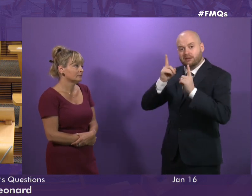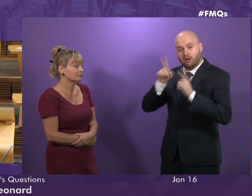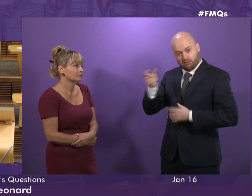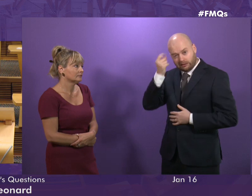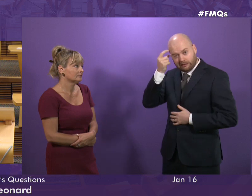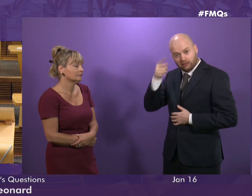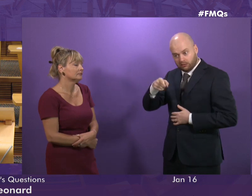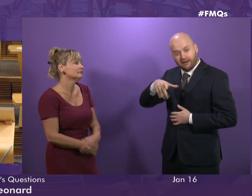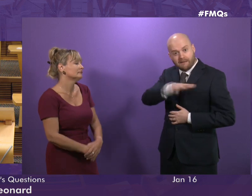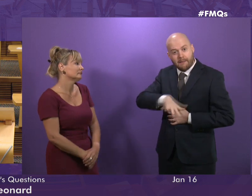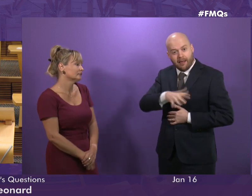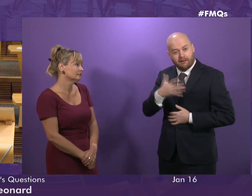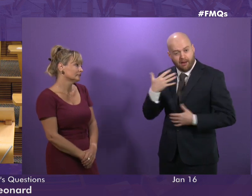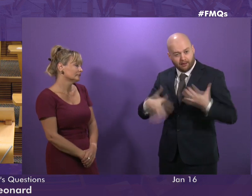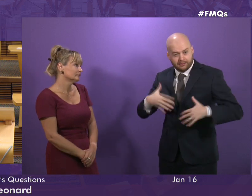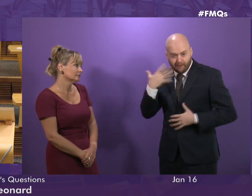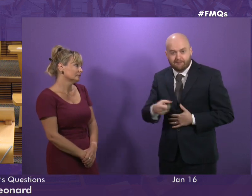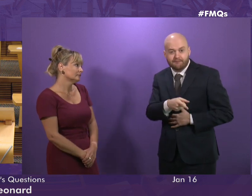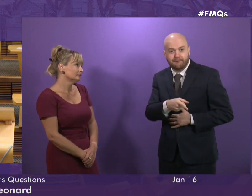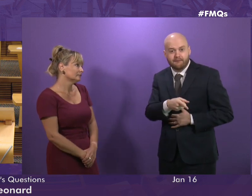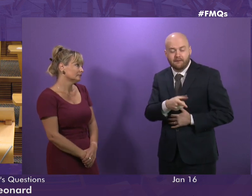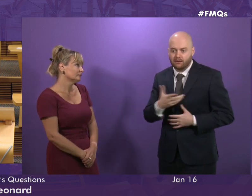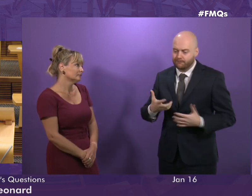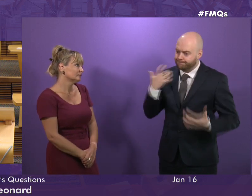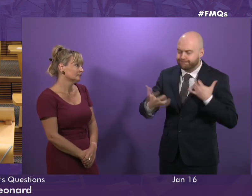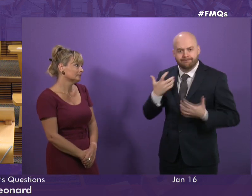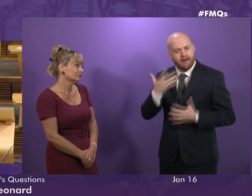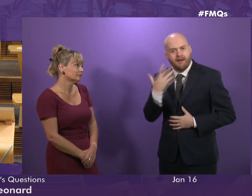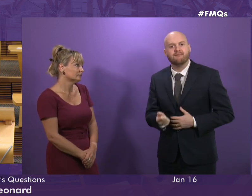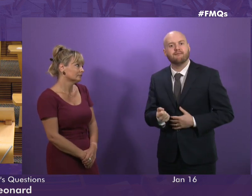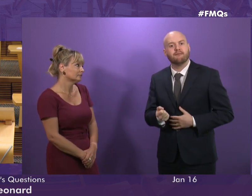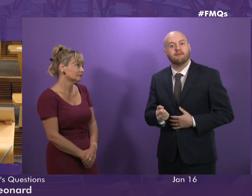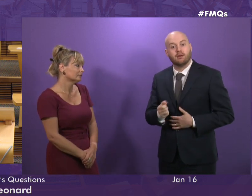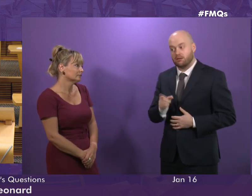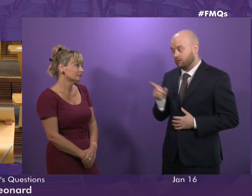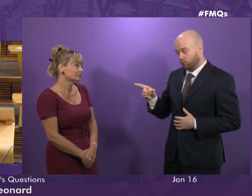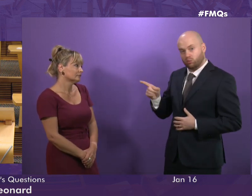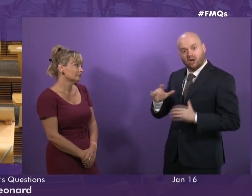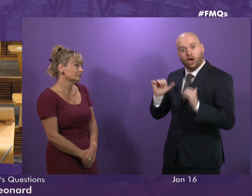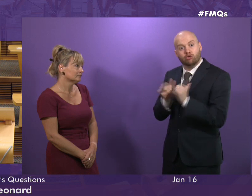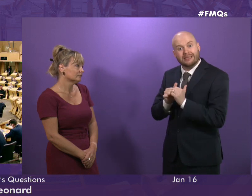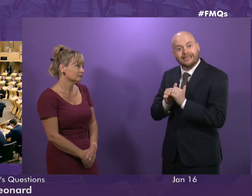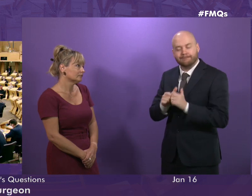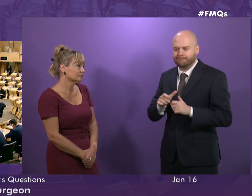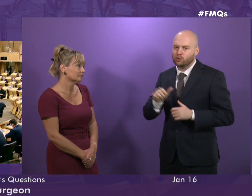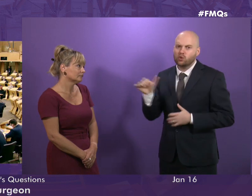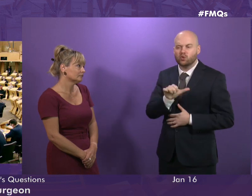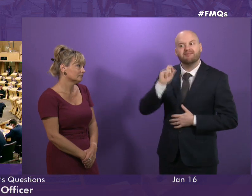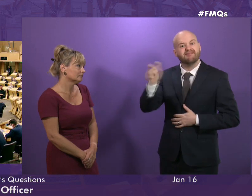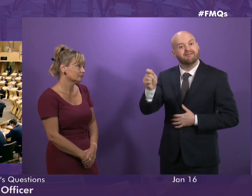family, and does she accept that justice still has to be delivered?